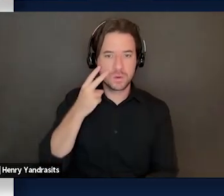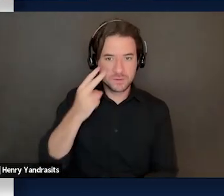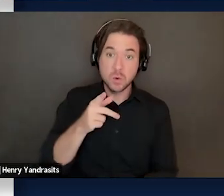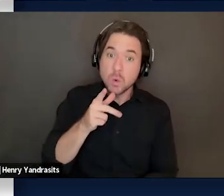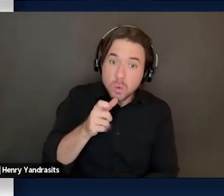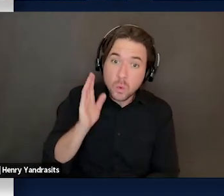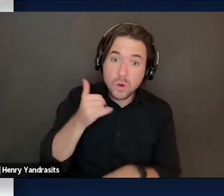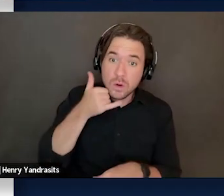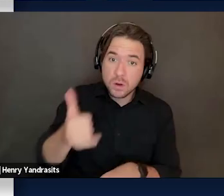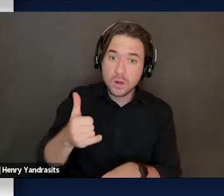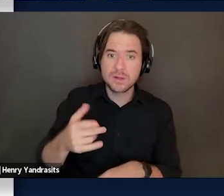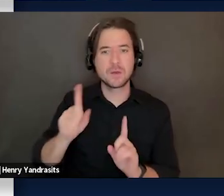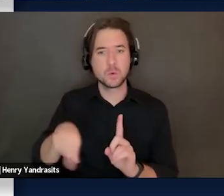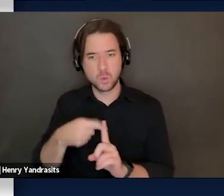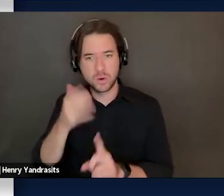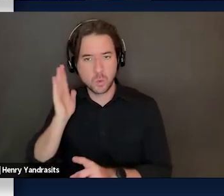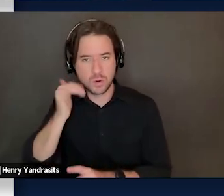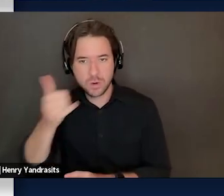Um, and at what point they would call them.